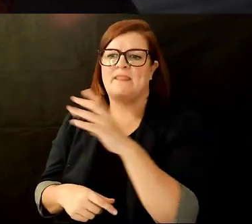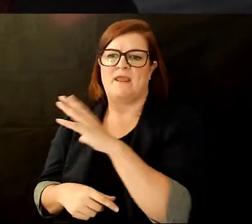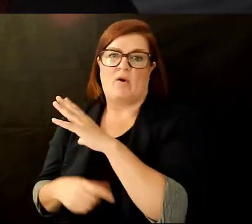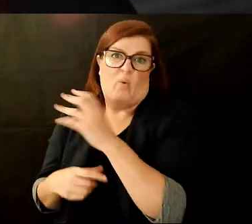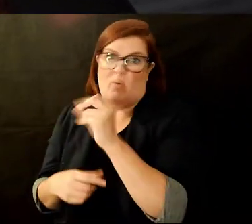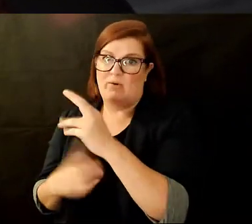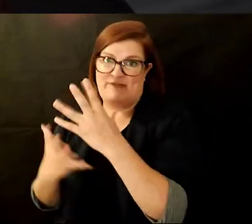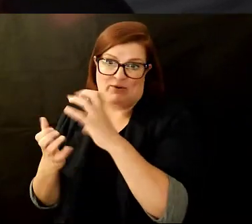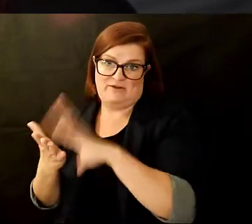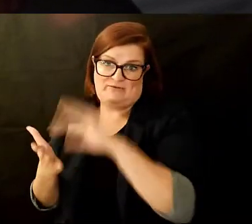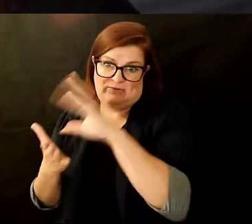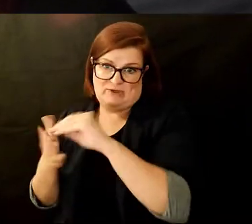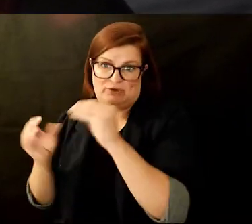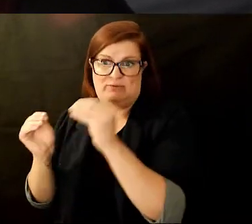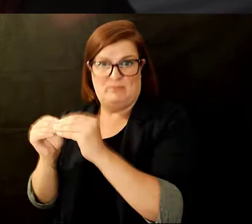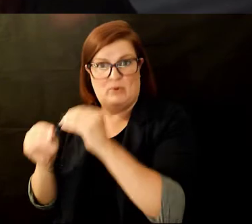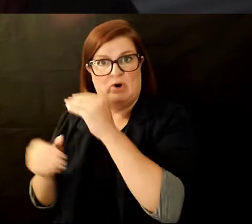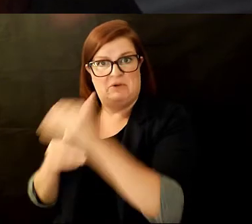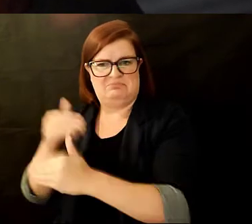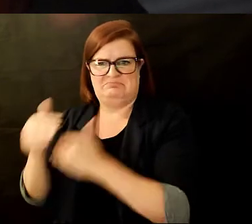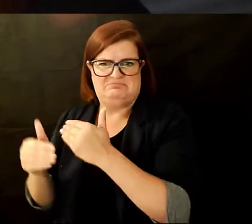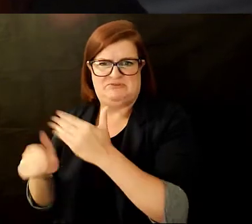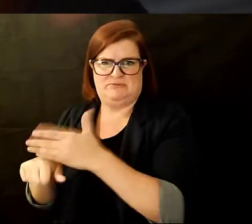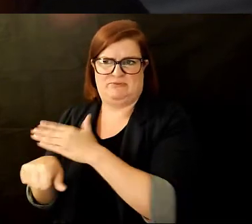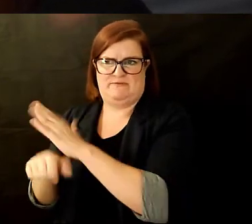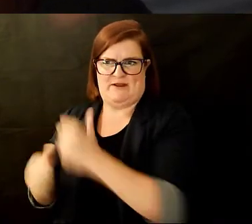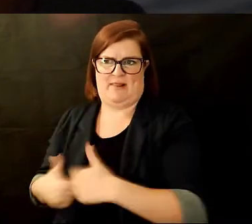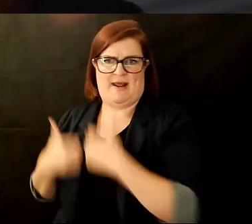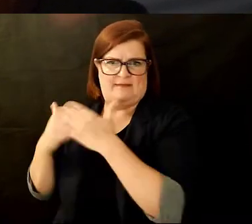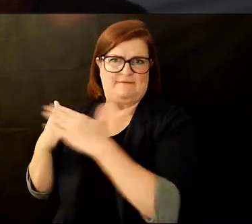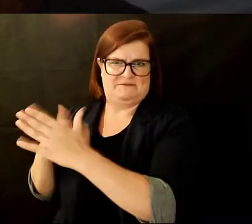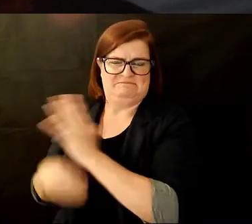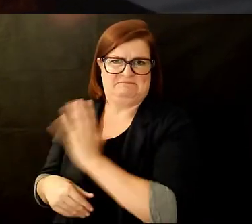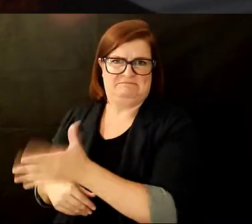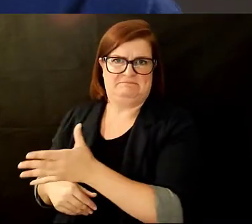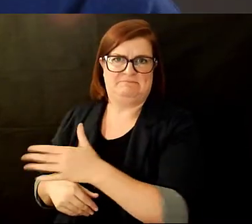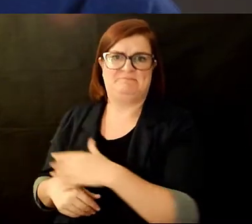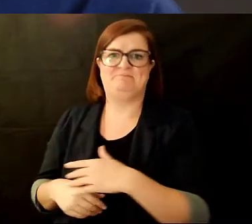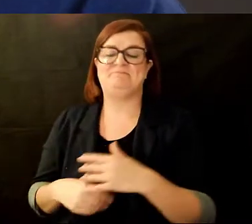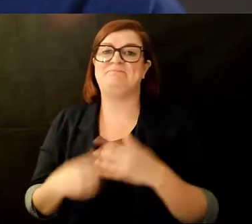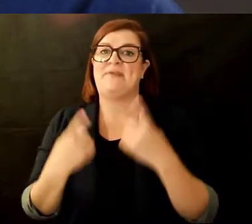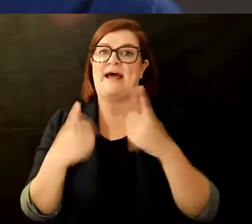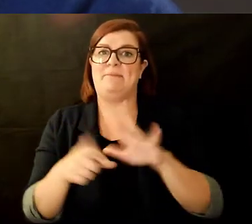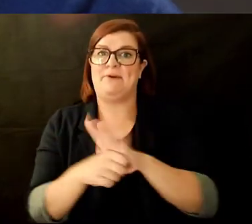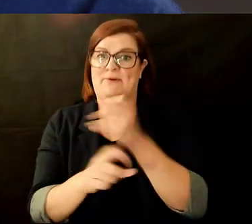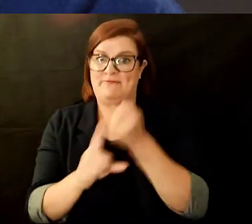and just learning more to progress their lives forward. The pandemic hits,